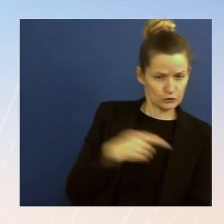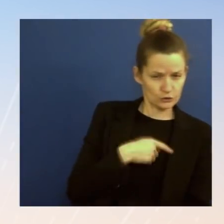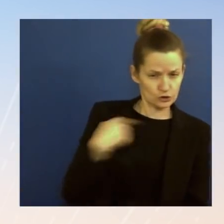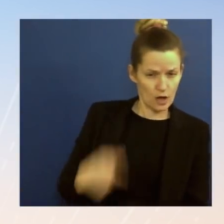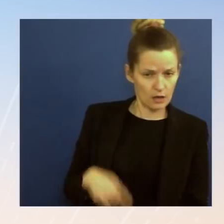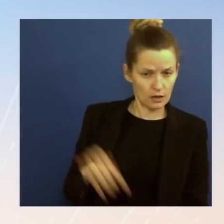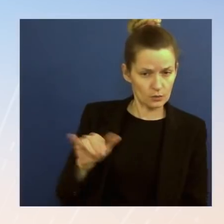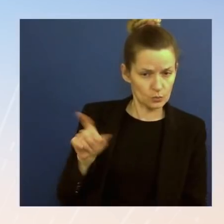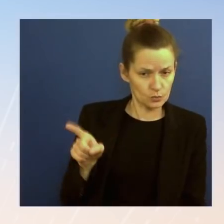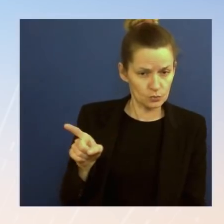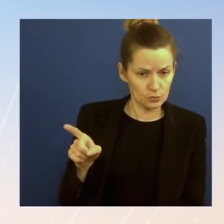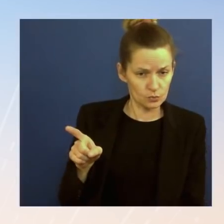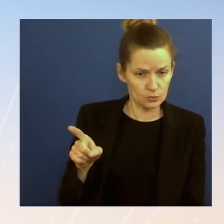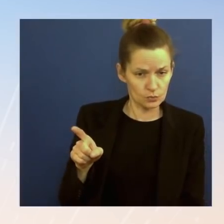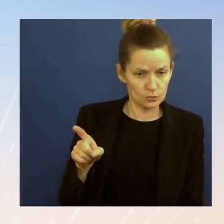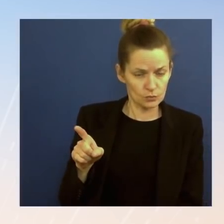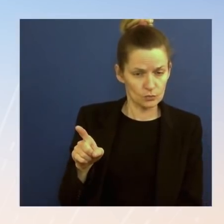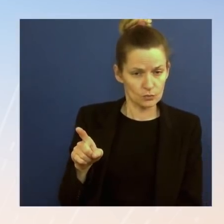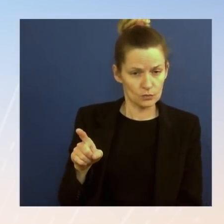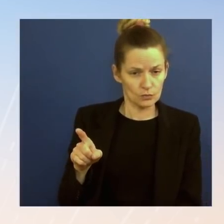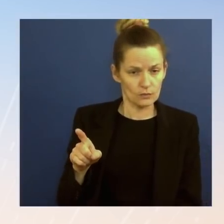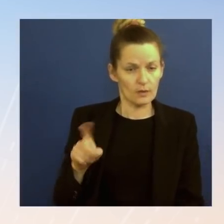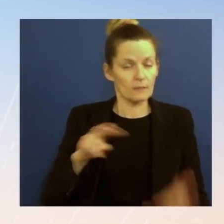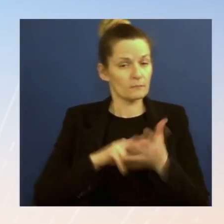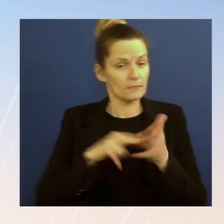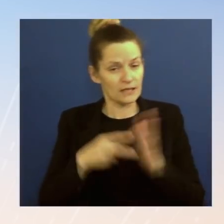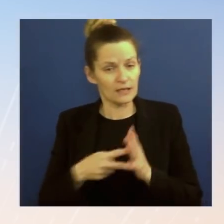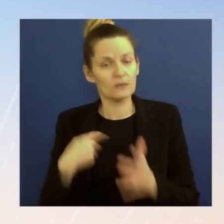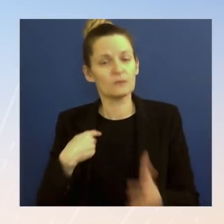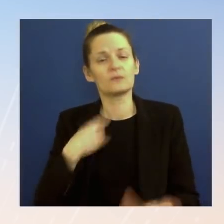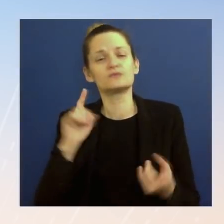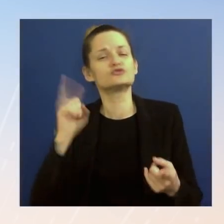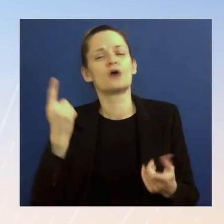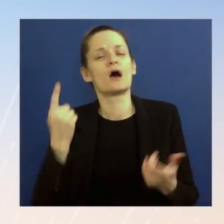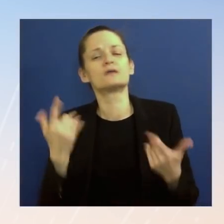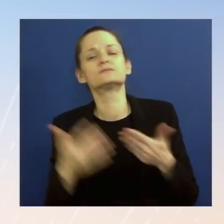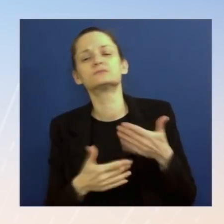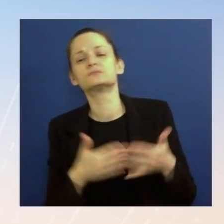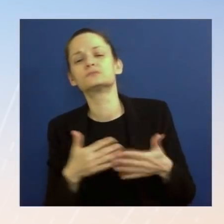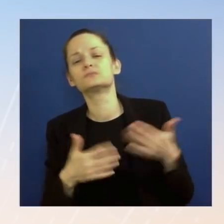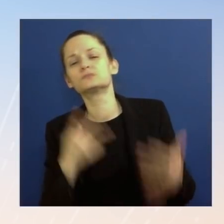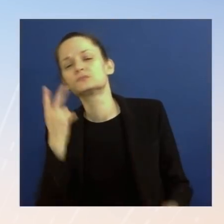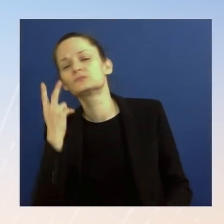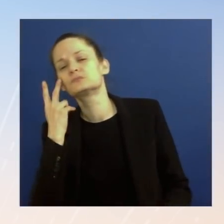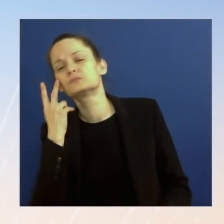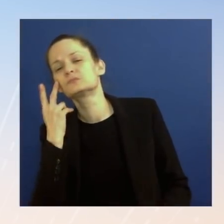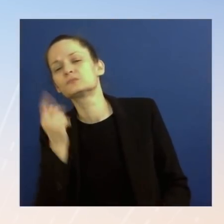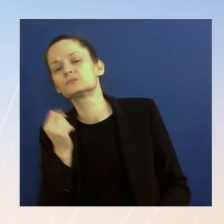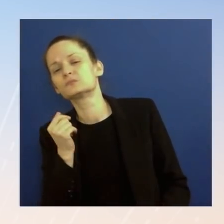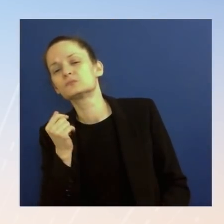in support of any kind for Russia, and certainly there would be consequences to that -- I do think we look at it through a slightly different prism.